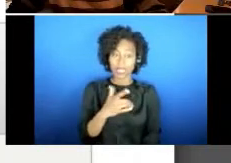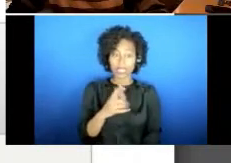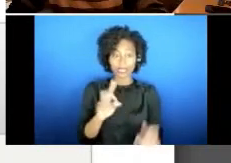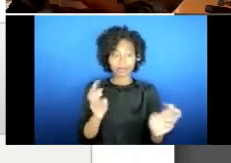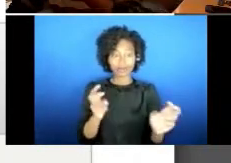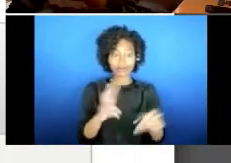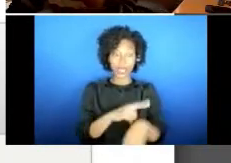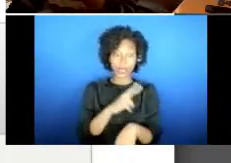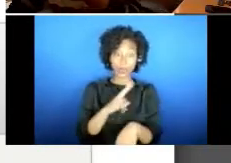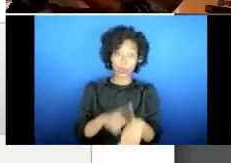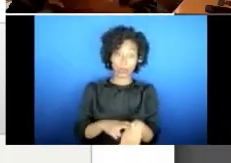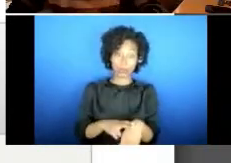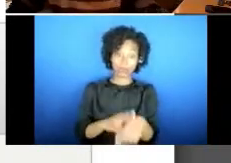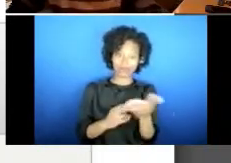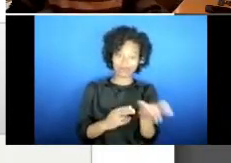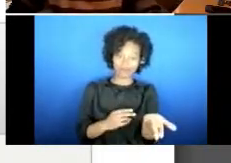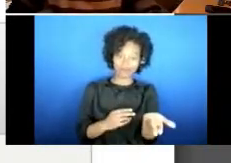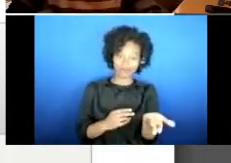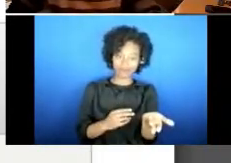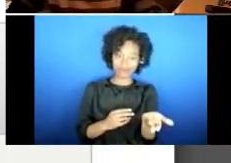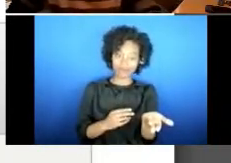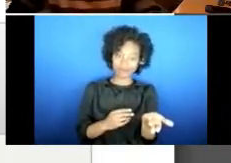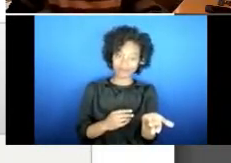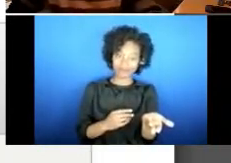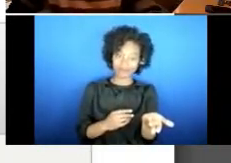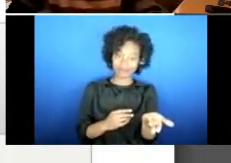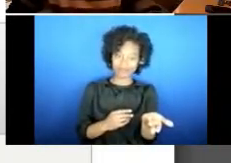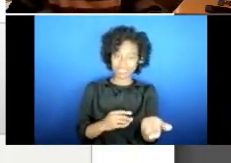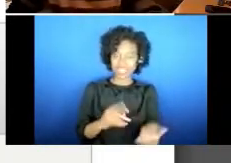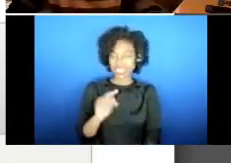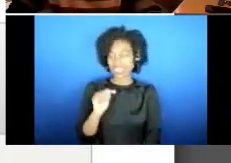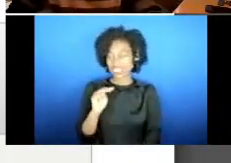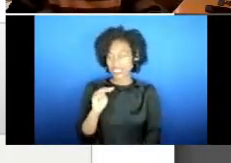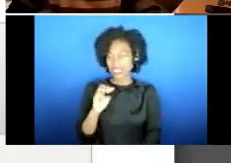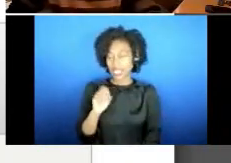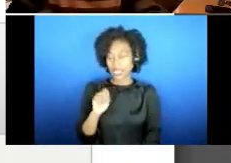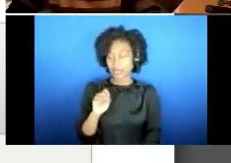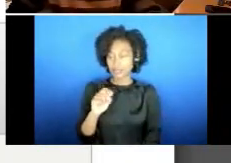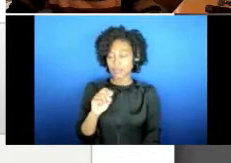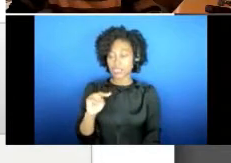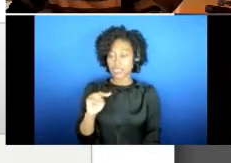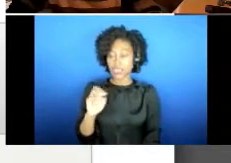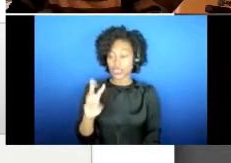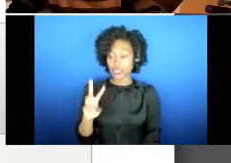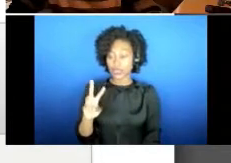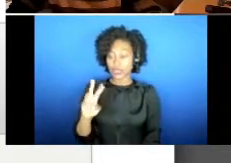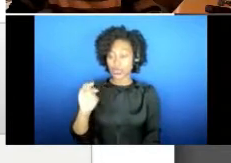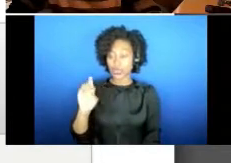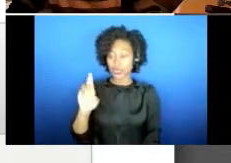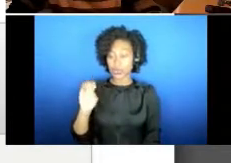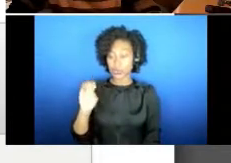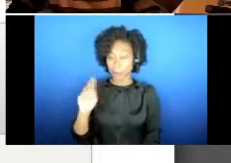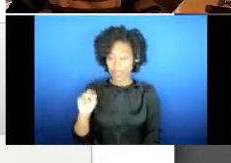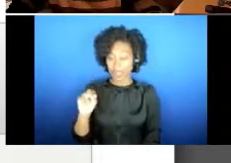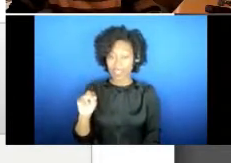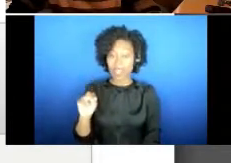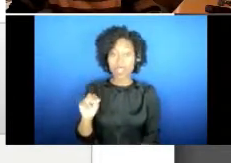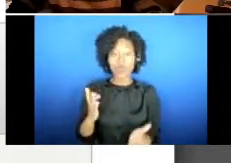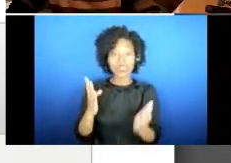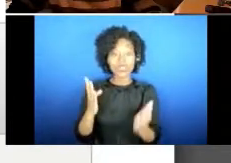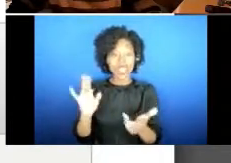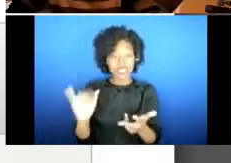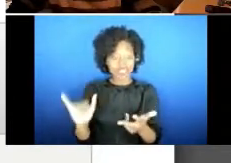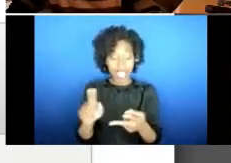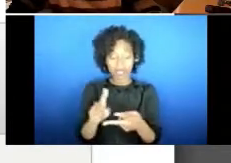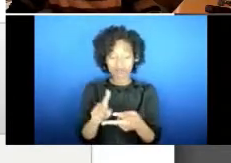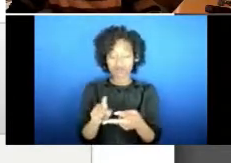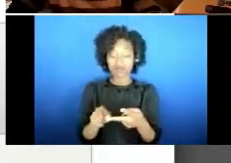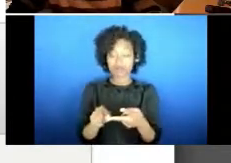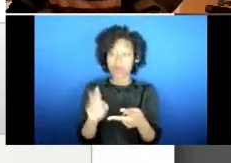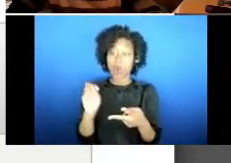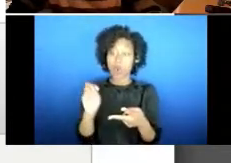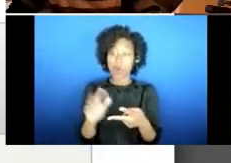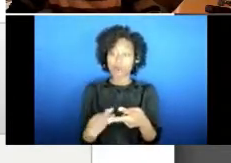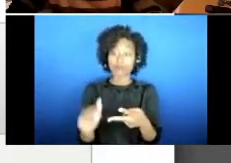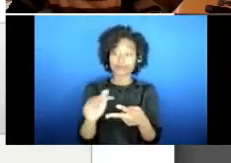Times new Roman. We suggest you use either Times New Roman or Arial. And by default the